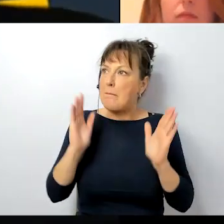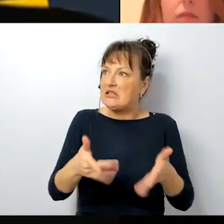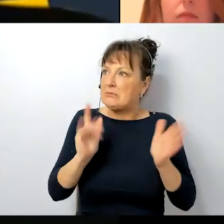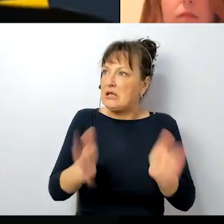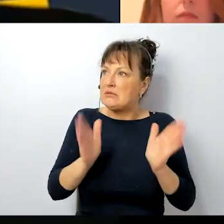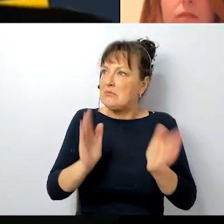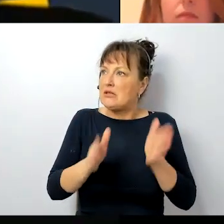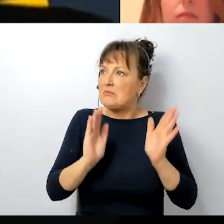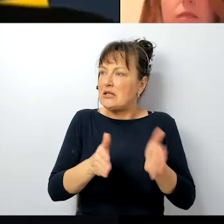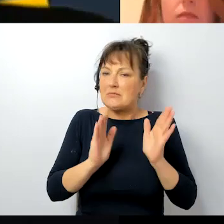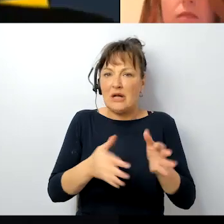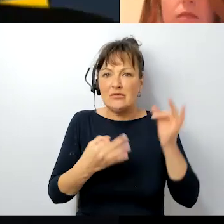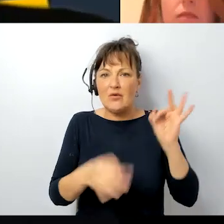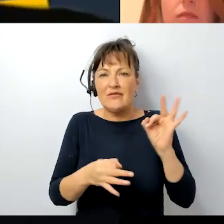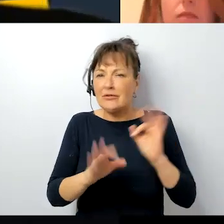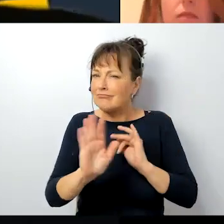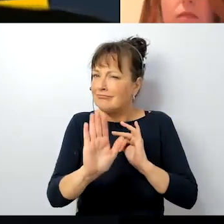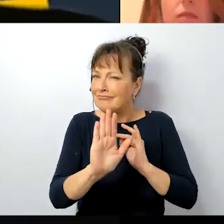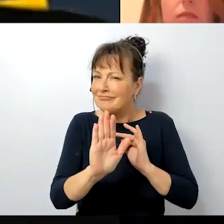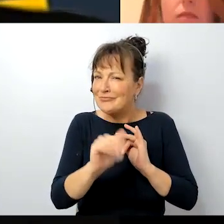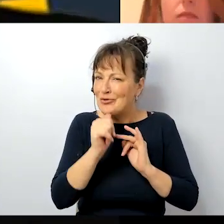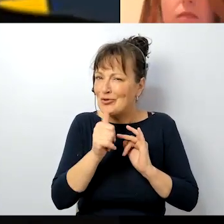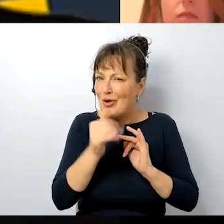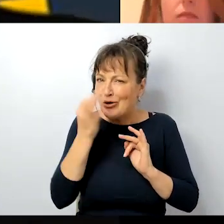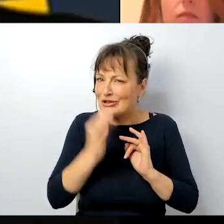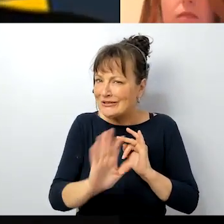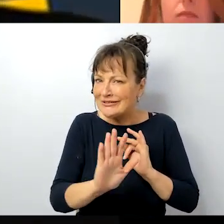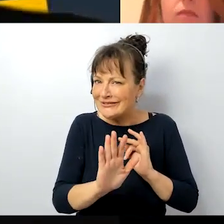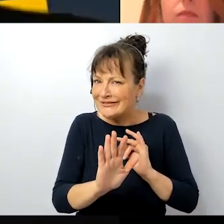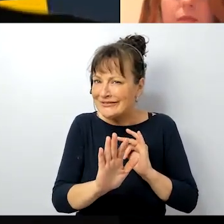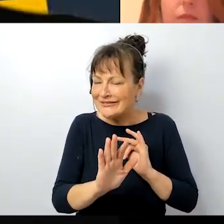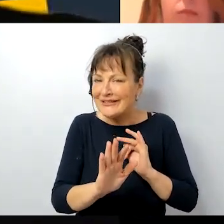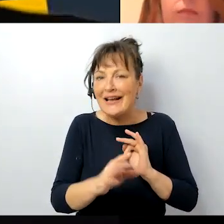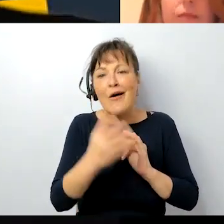the call to hear this as often we think it's all about qualifications and grades and nothing else.